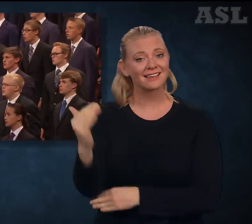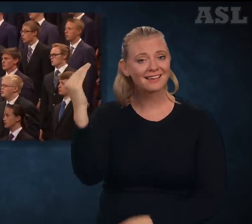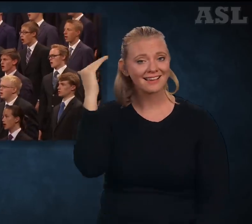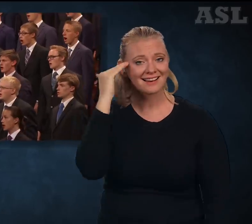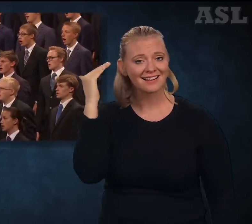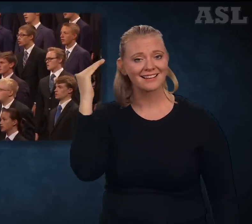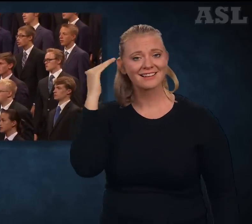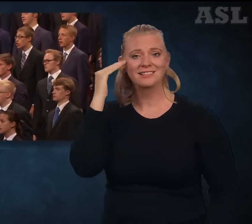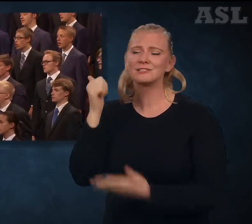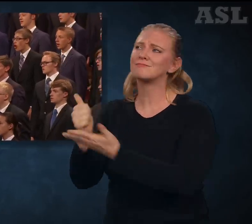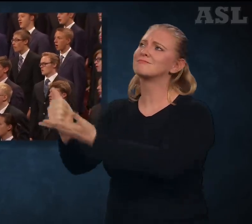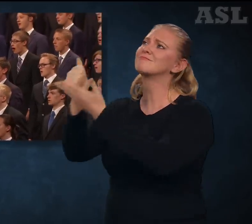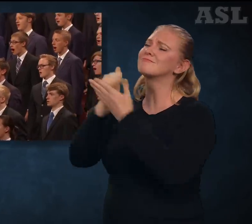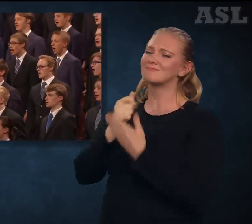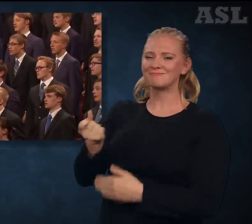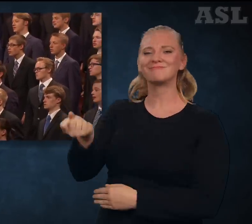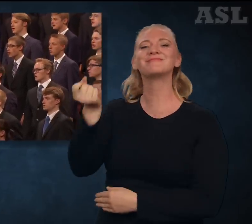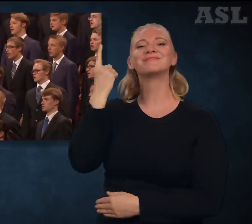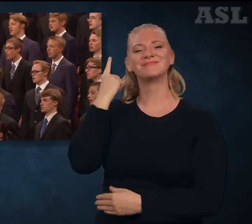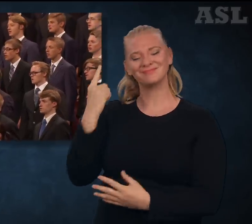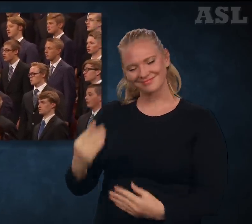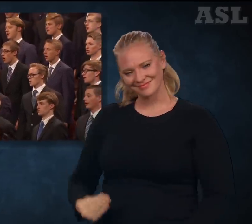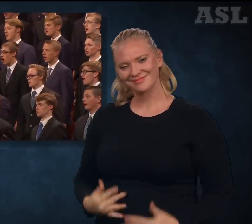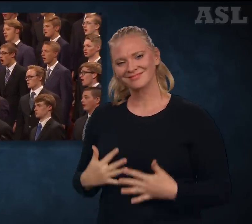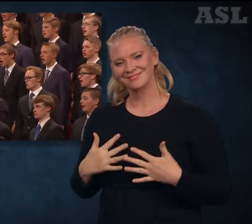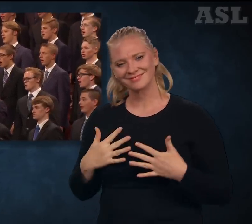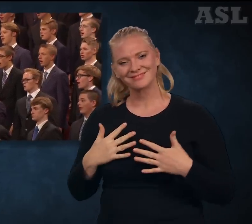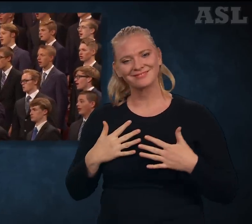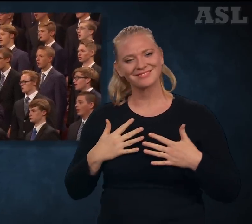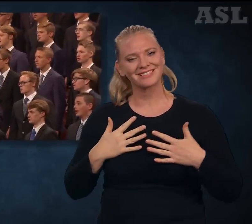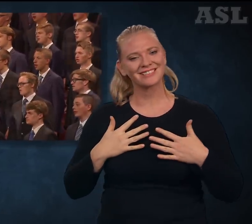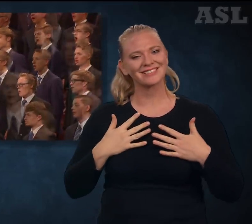WE THANK THEE FOR SENDING THE GOSPEL